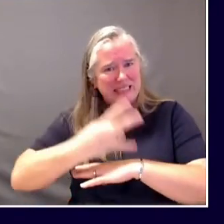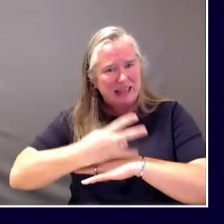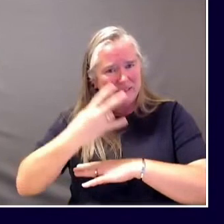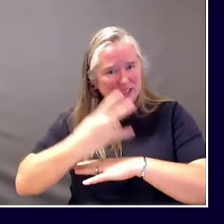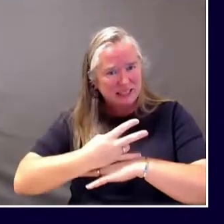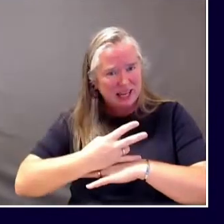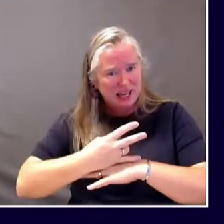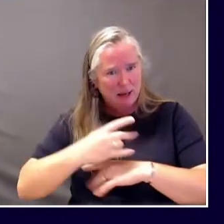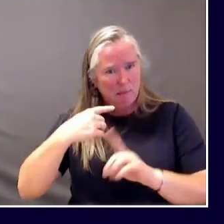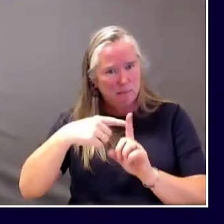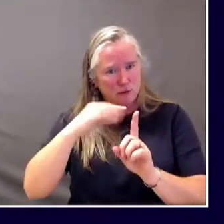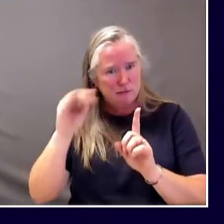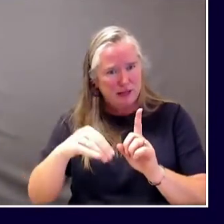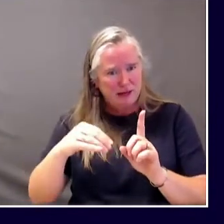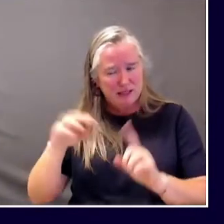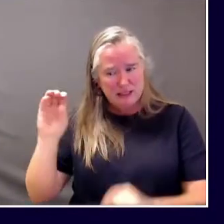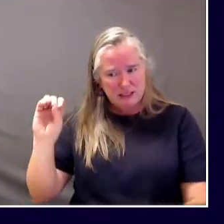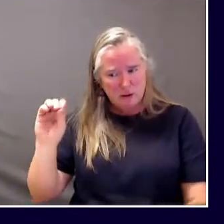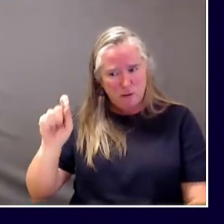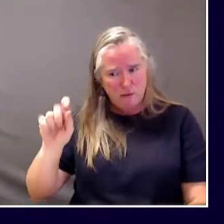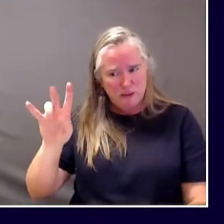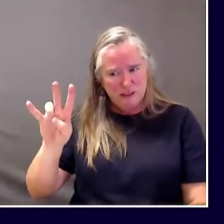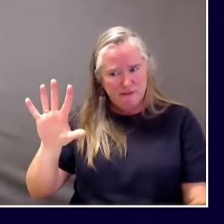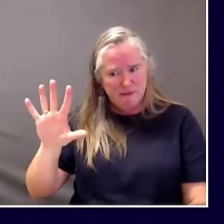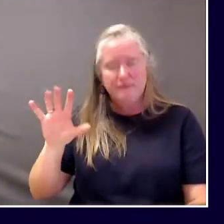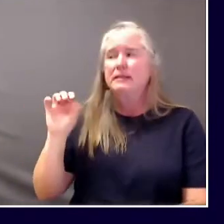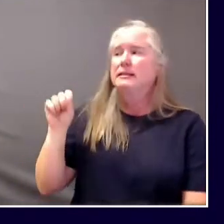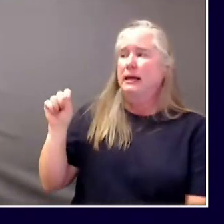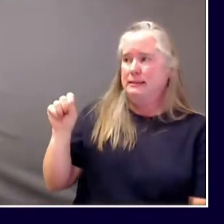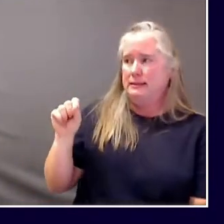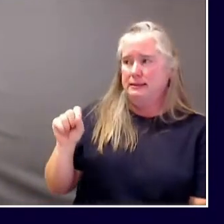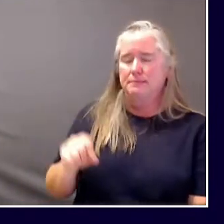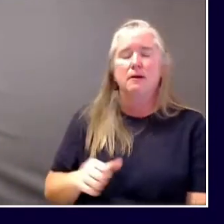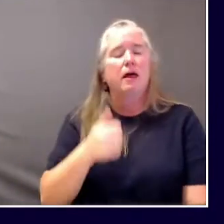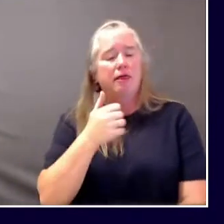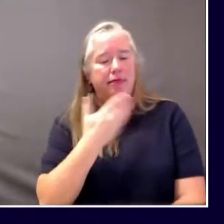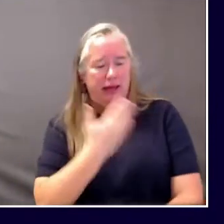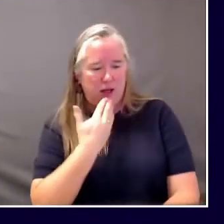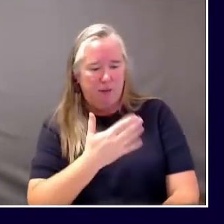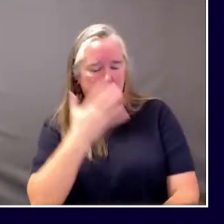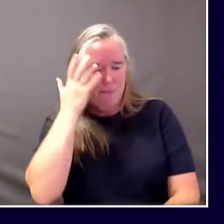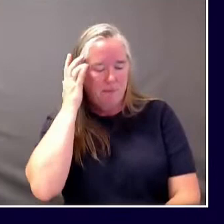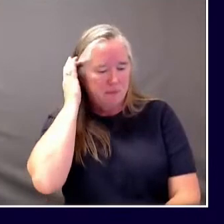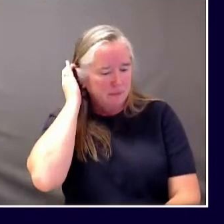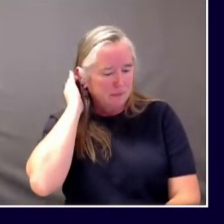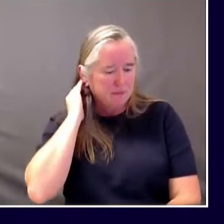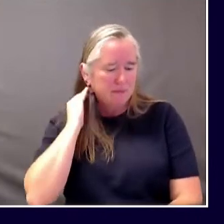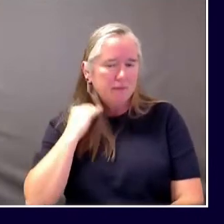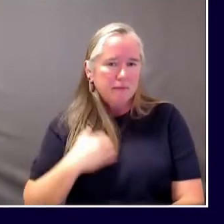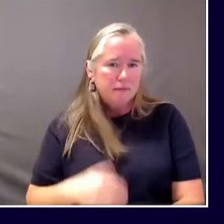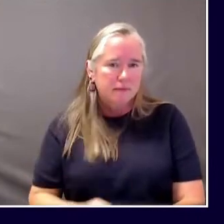percent